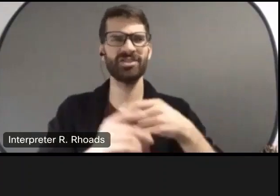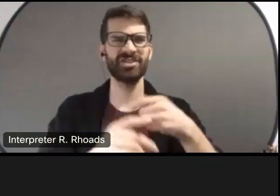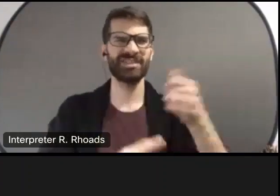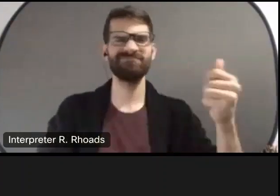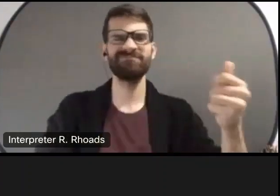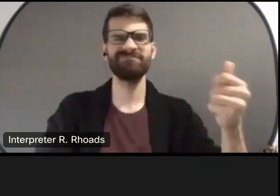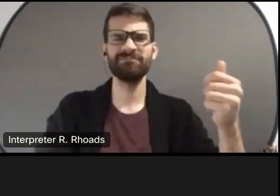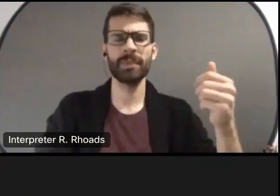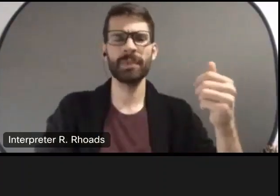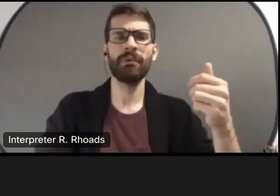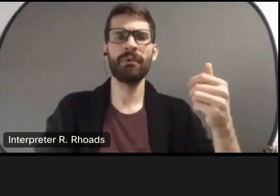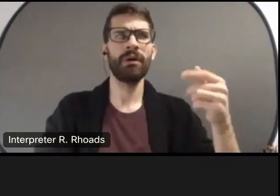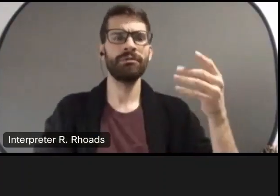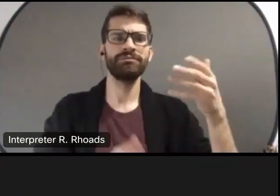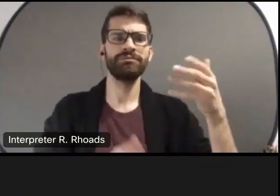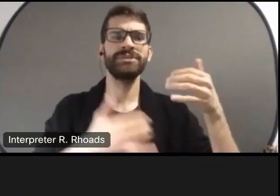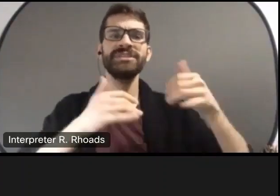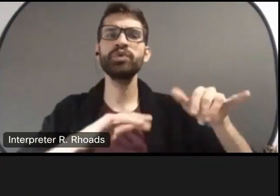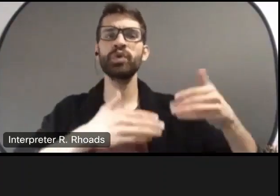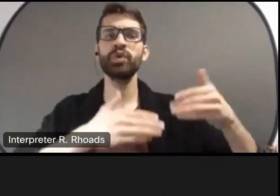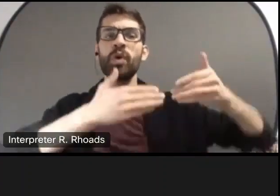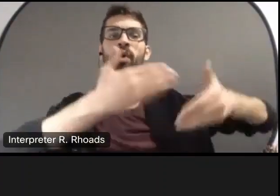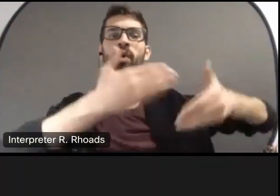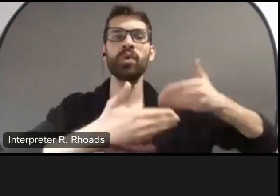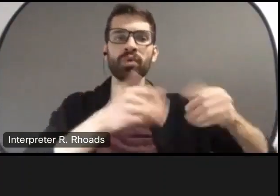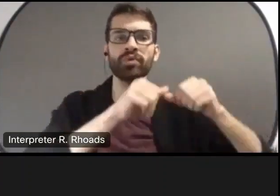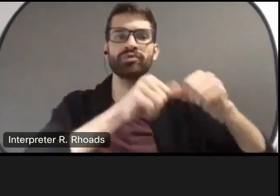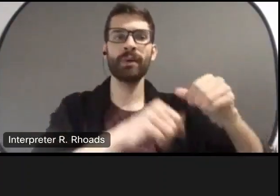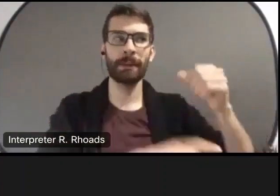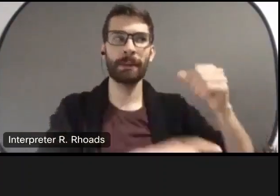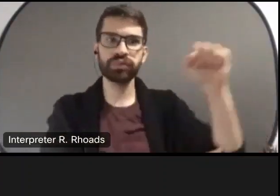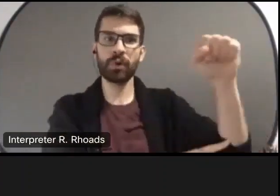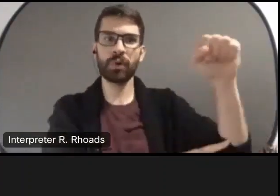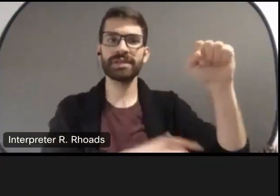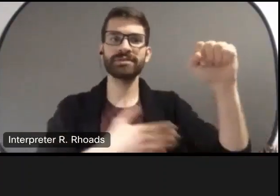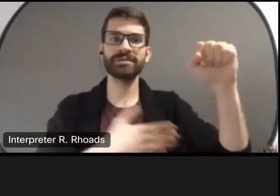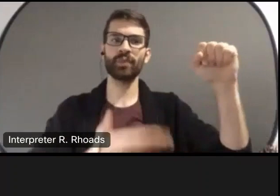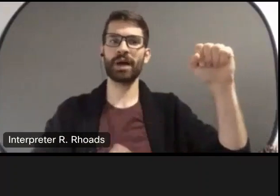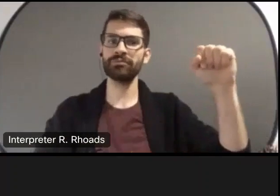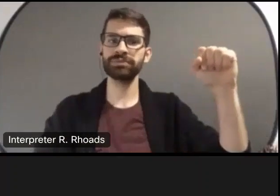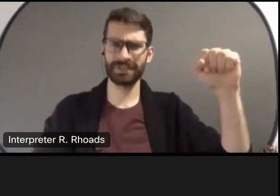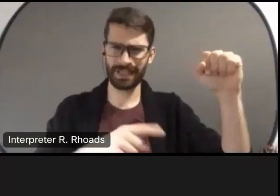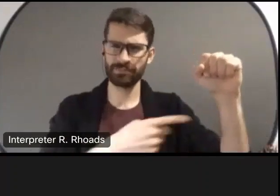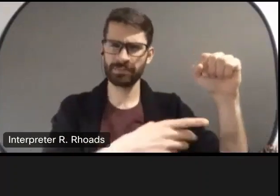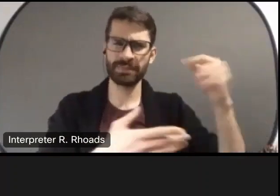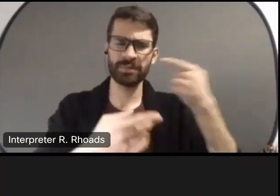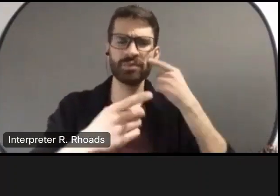standing, right? It's standing to protest and the protest deadline in these cases have have